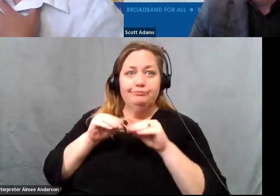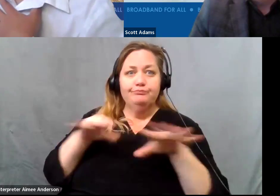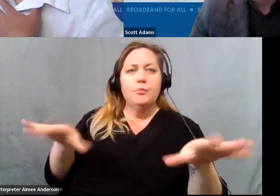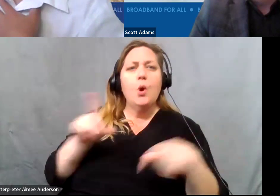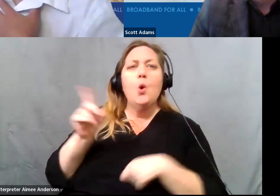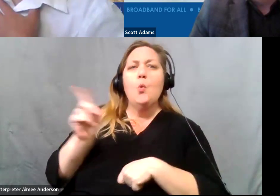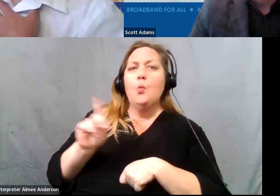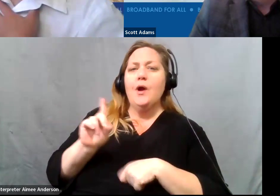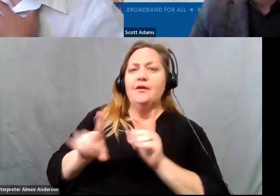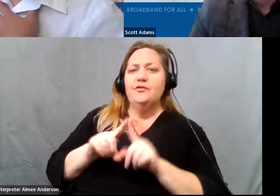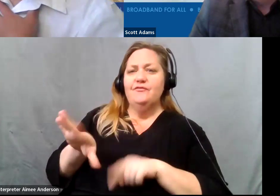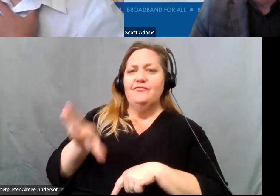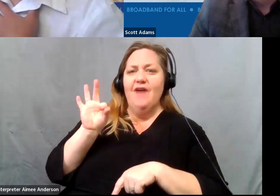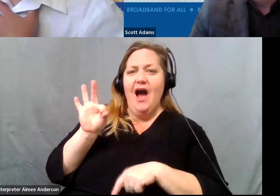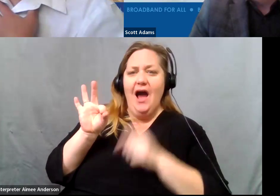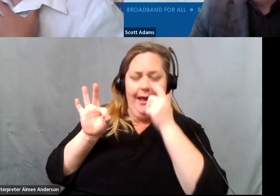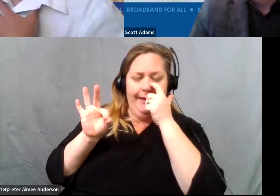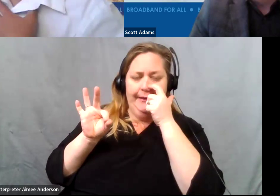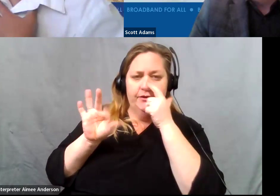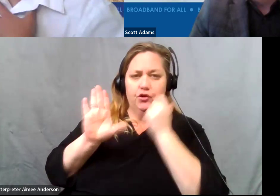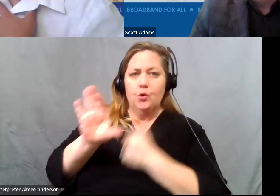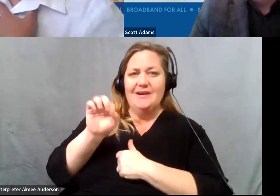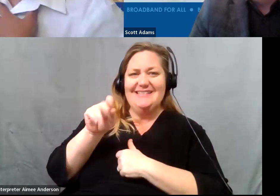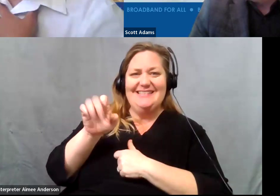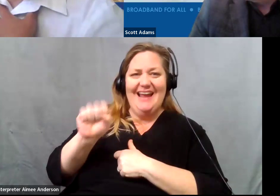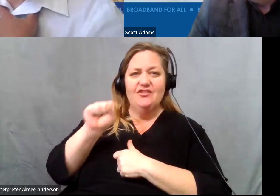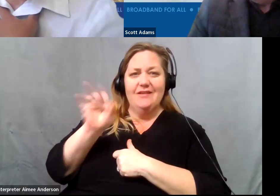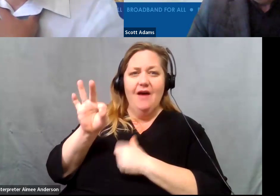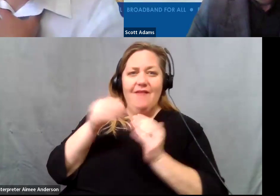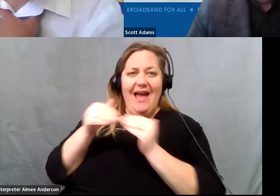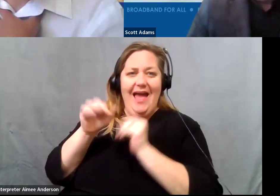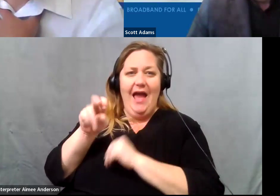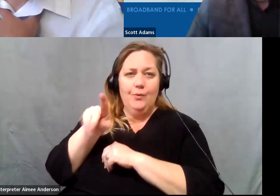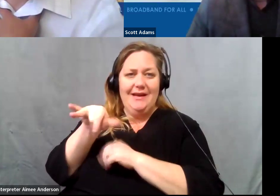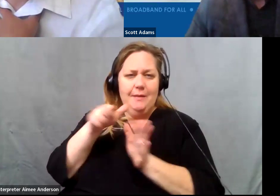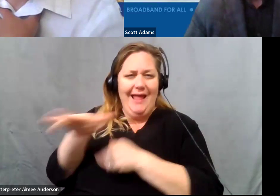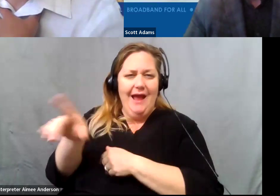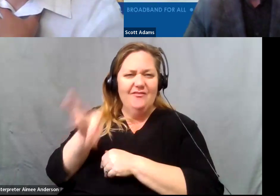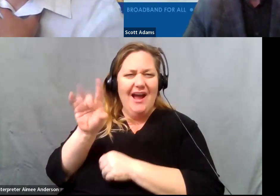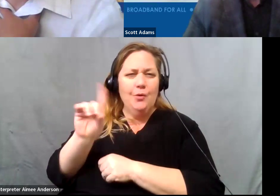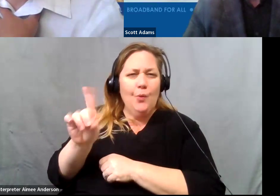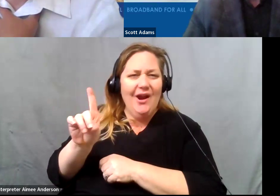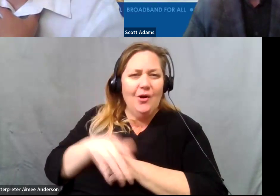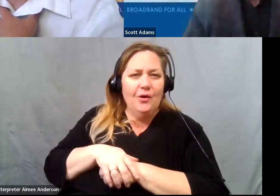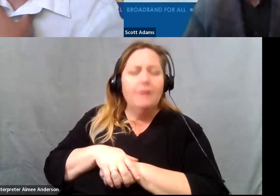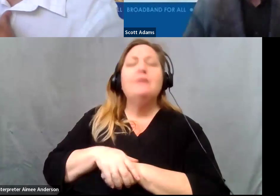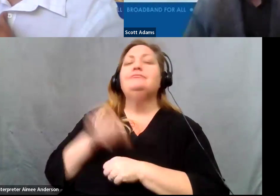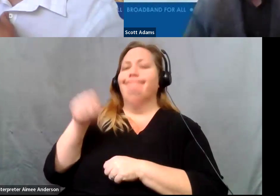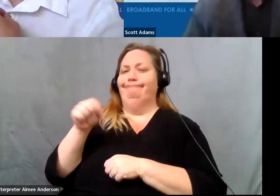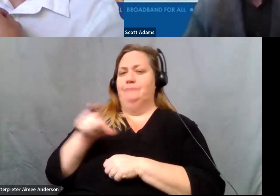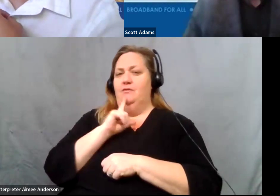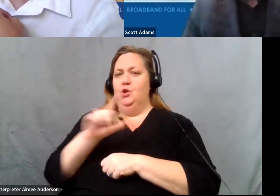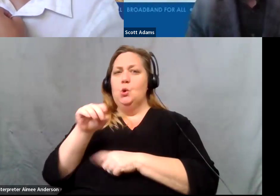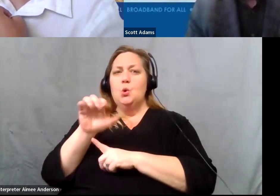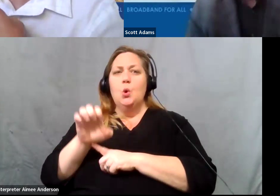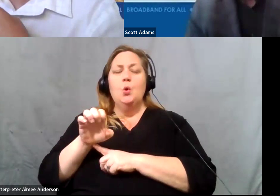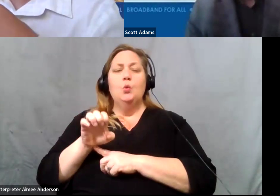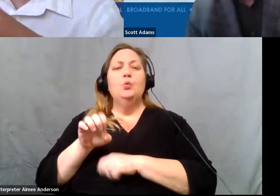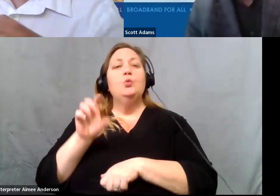to find the State Digital Equity Plan? Yes, absolutely Cole. So it's on the QR